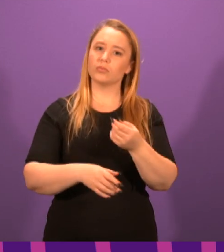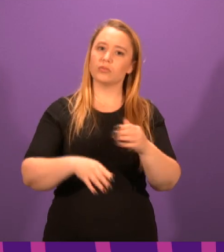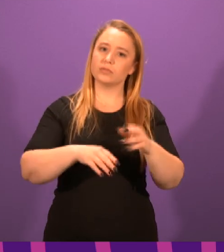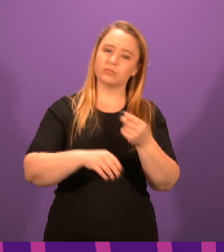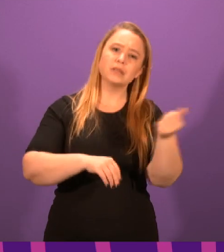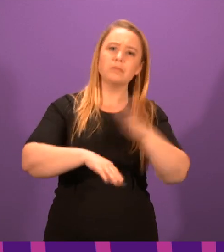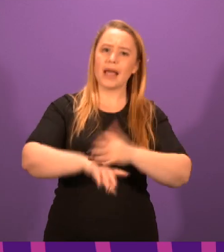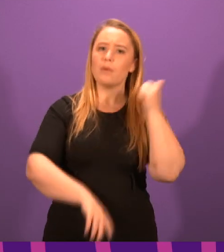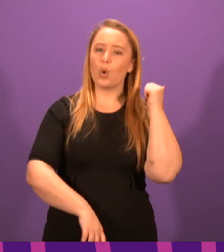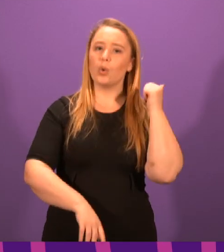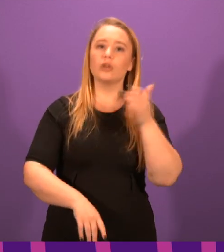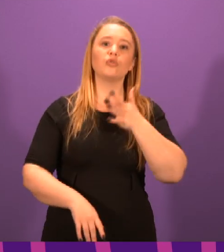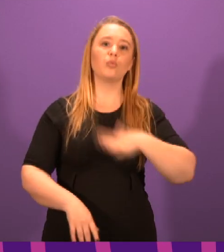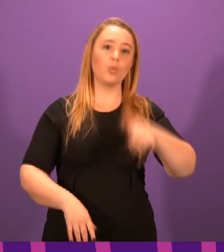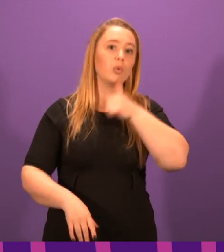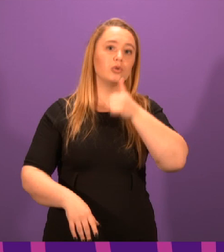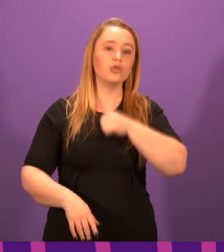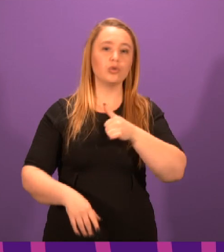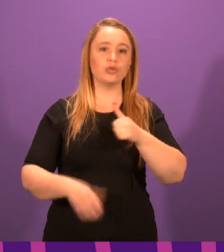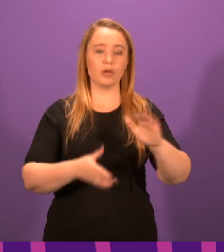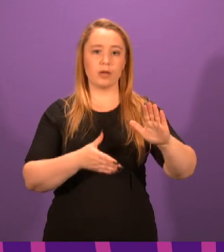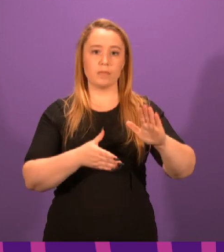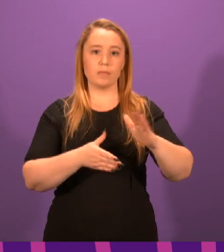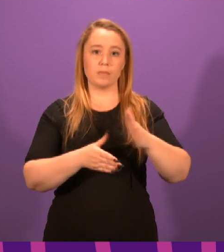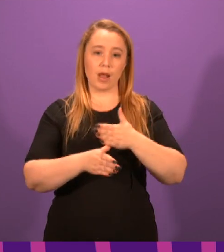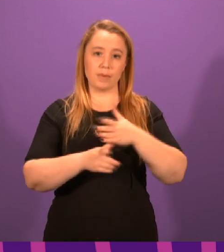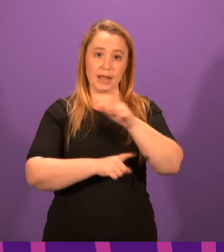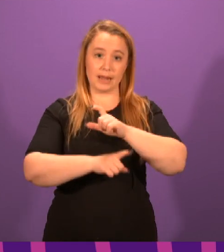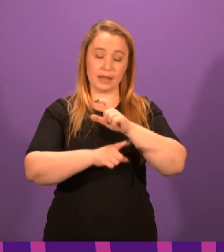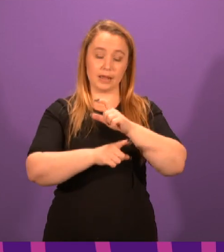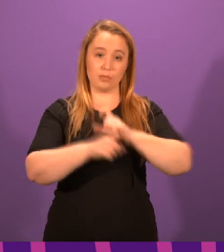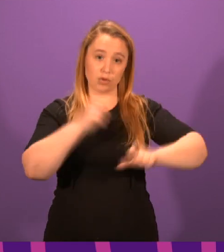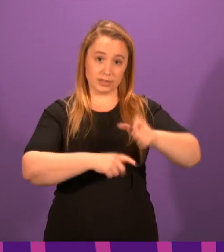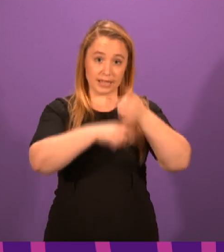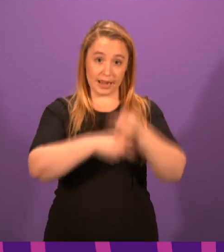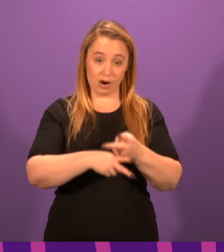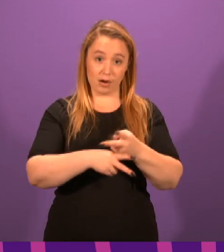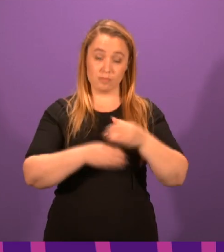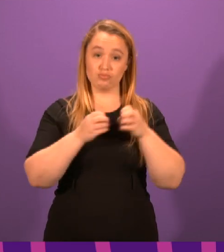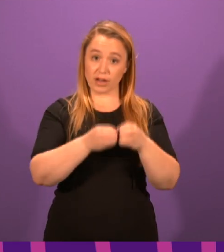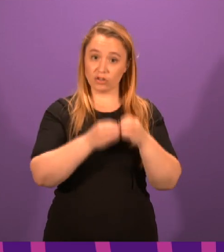use of the entirety of our primary and community care practitioners—not just general practitioners,